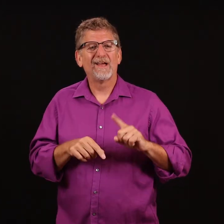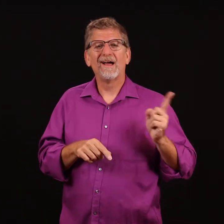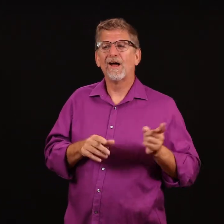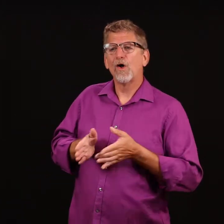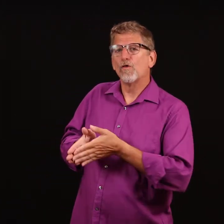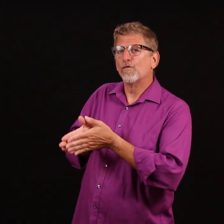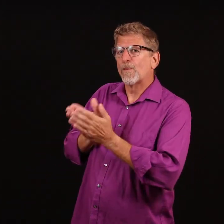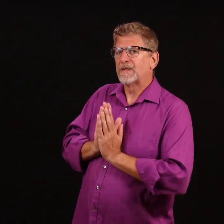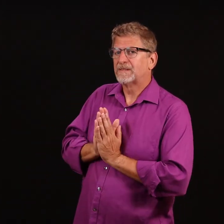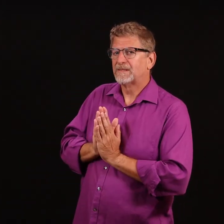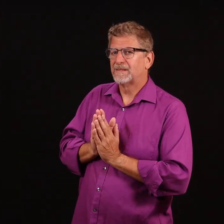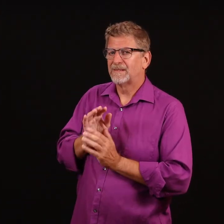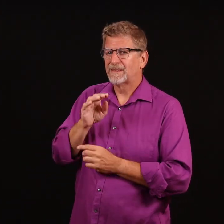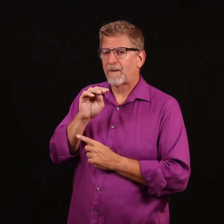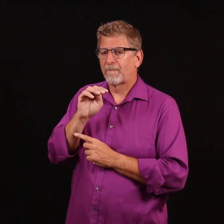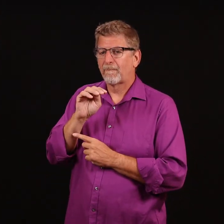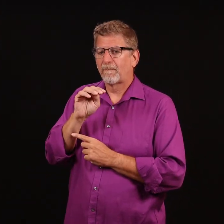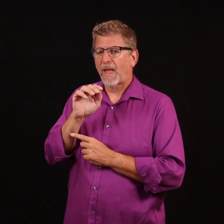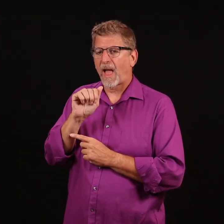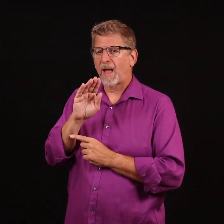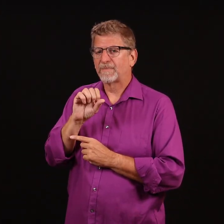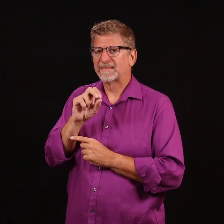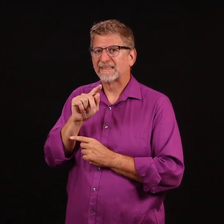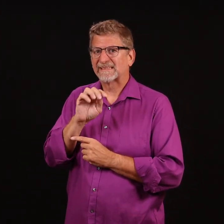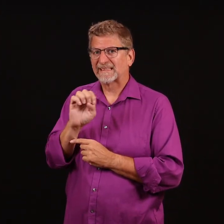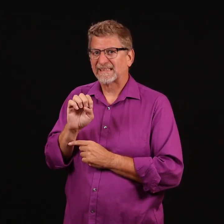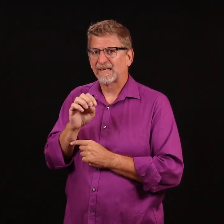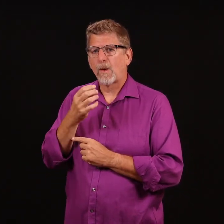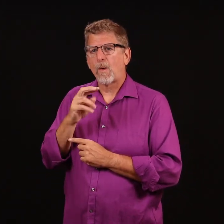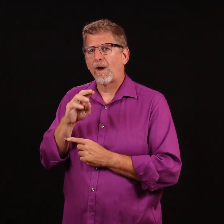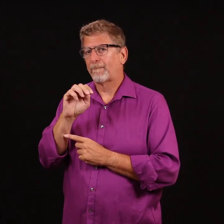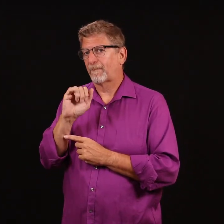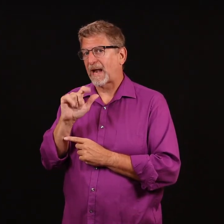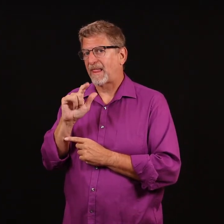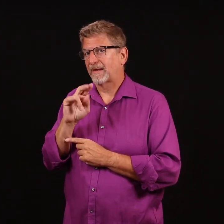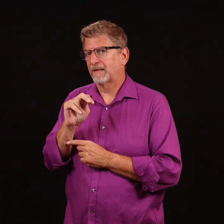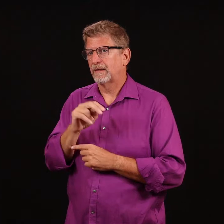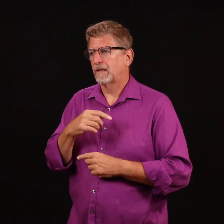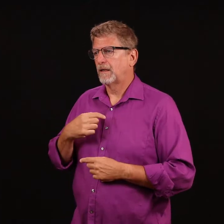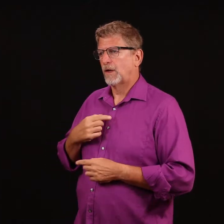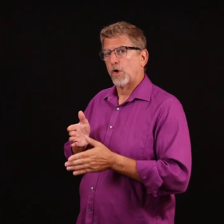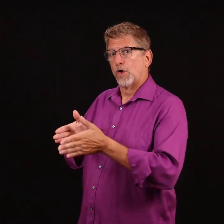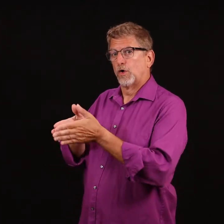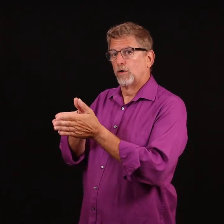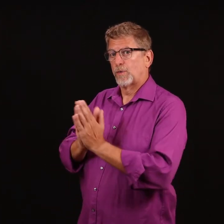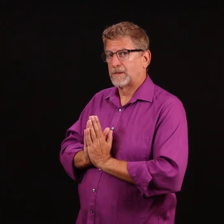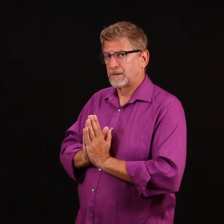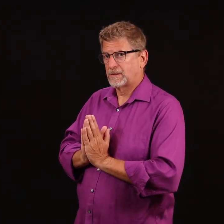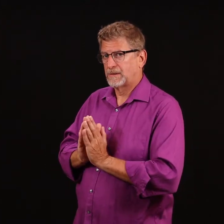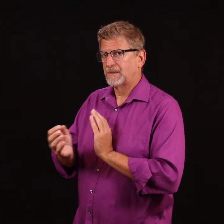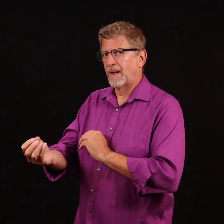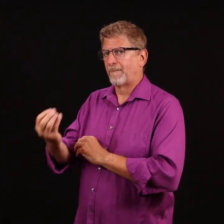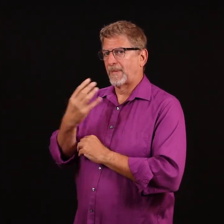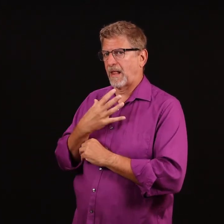Rather than requesting an absentee ballot or mail-in, I would have to make a request,